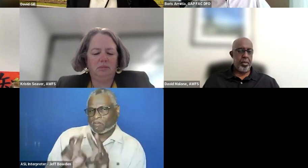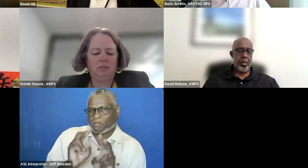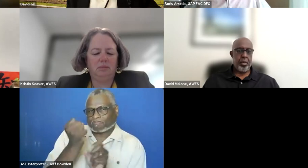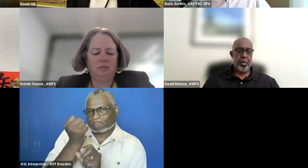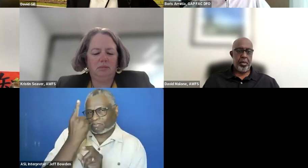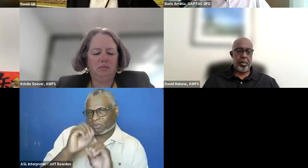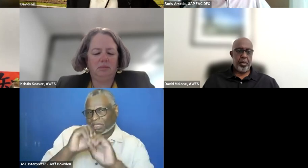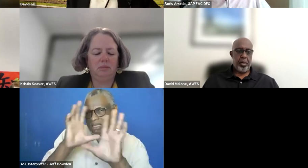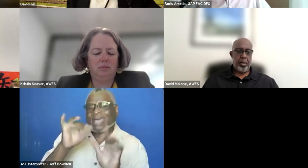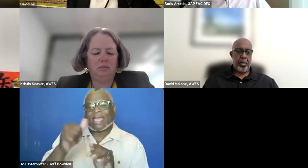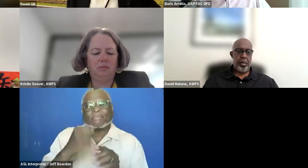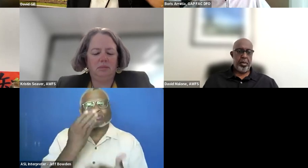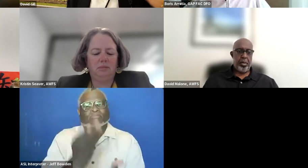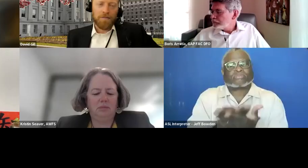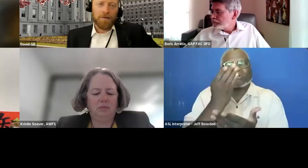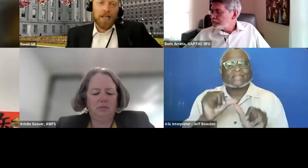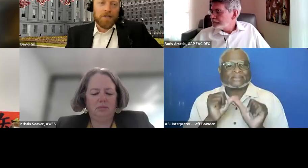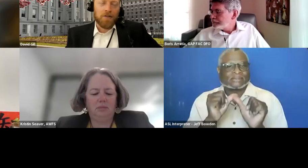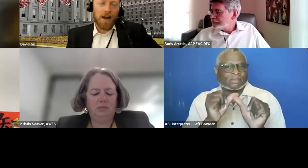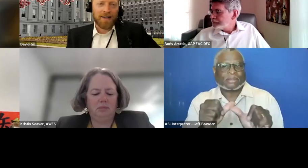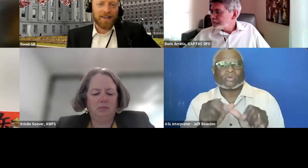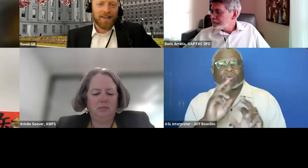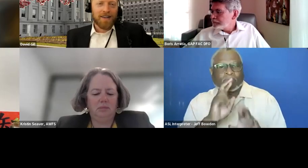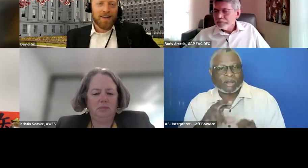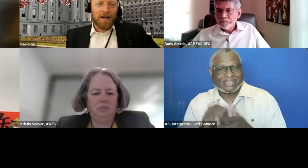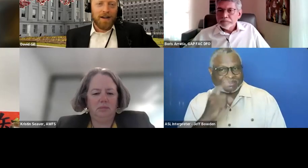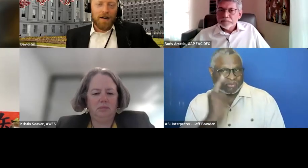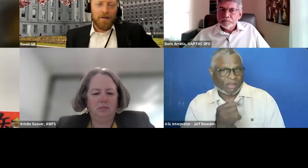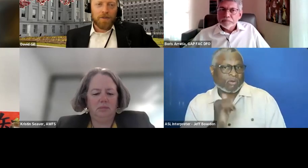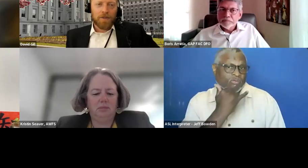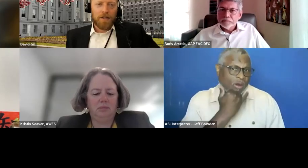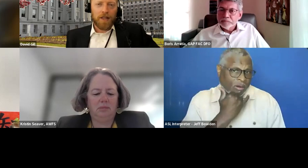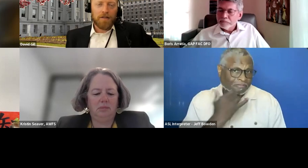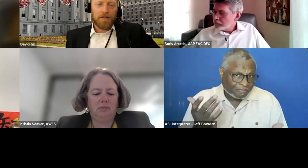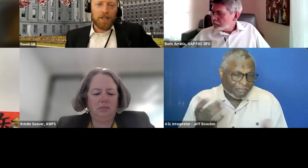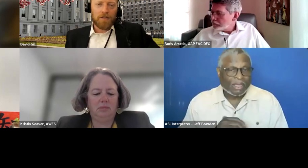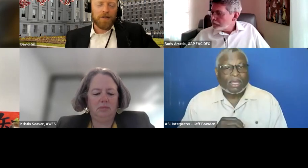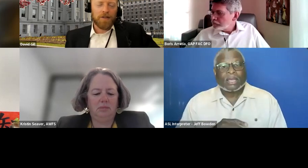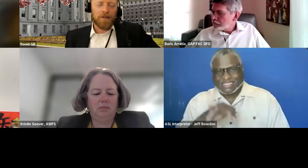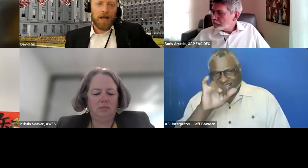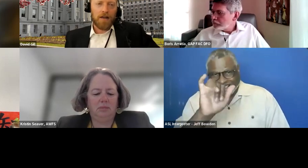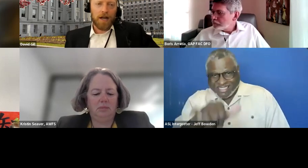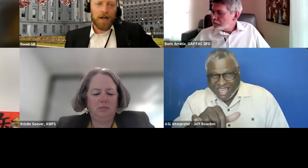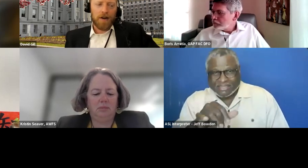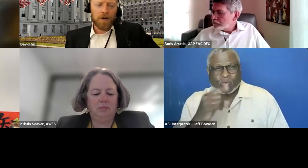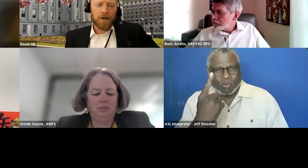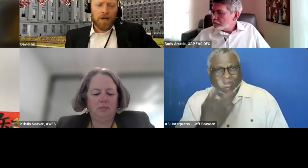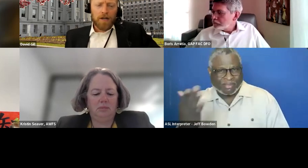to validate whether the sustainability reporting is correct. That is one thing that could add value.